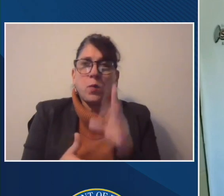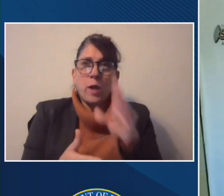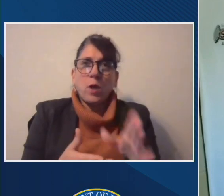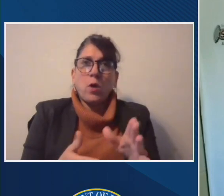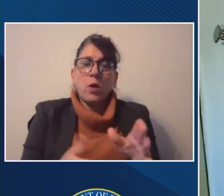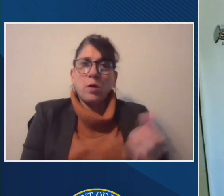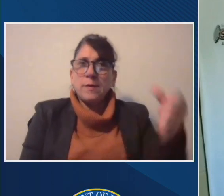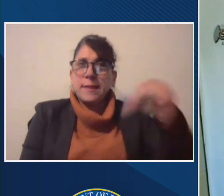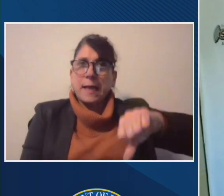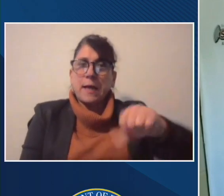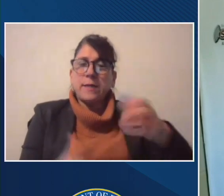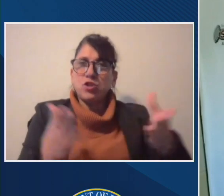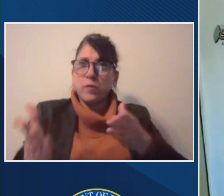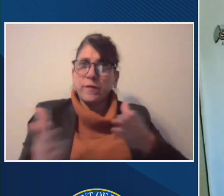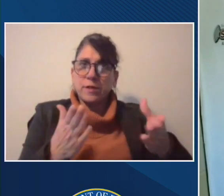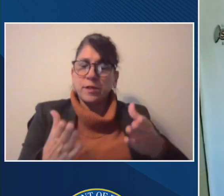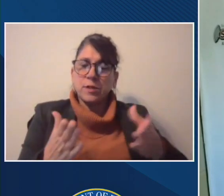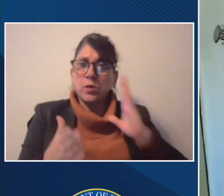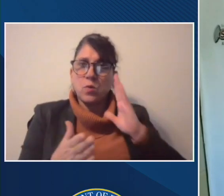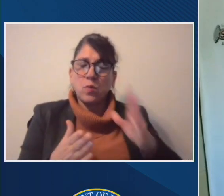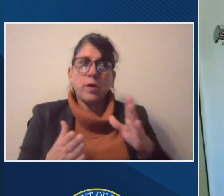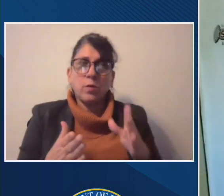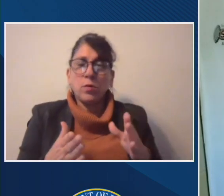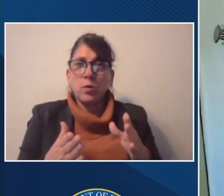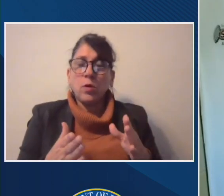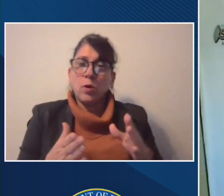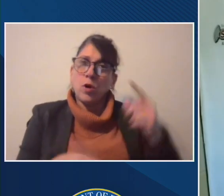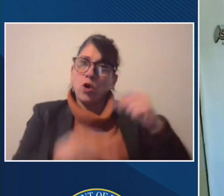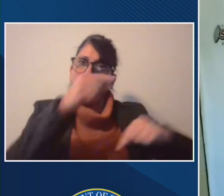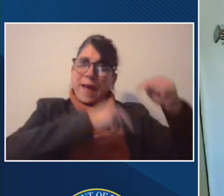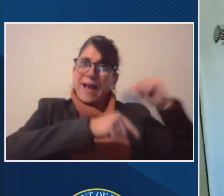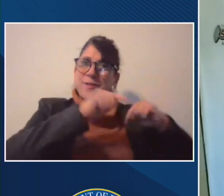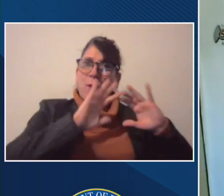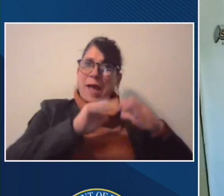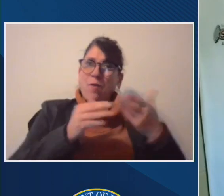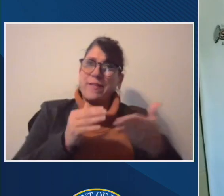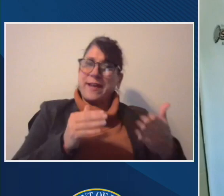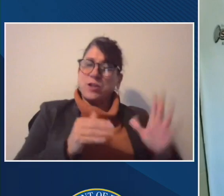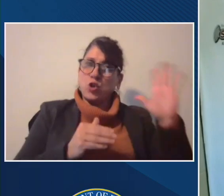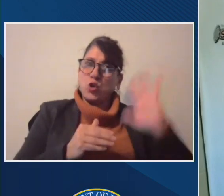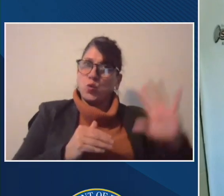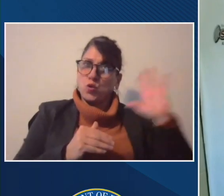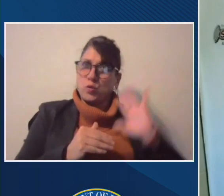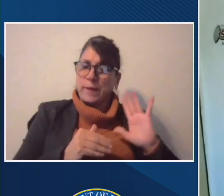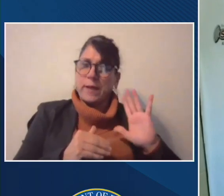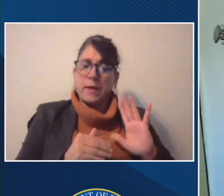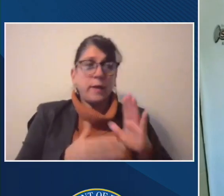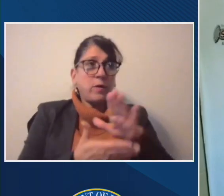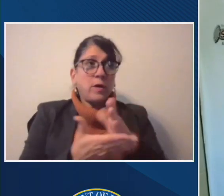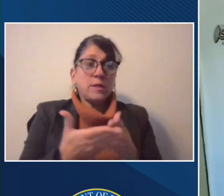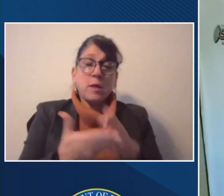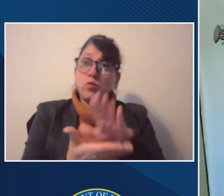We're going to revert to a way that things used to be. And I think, you know, for some schools, maybe the really big schools